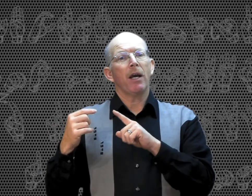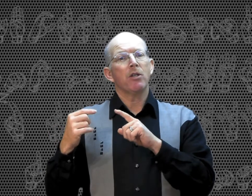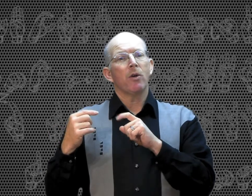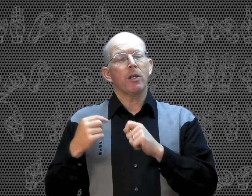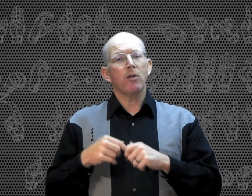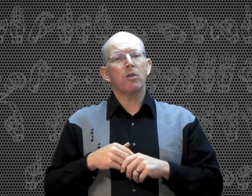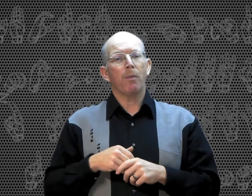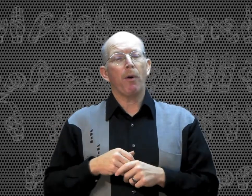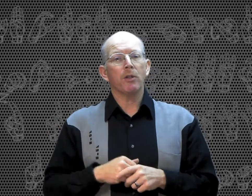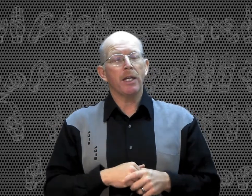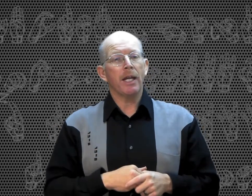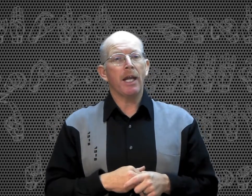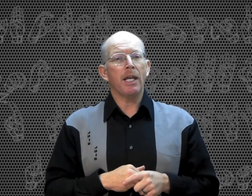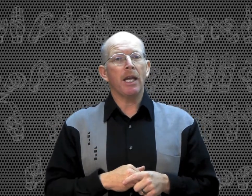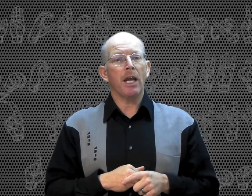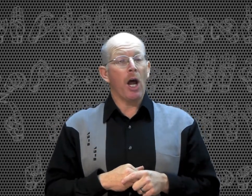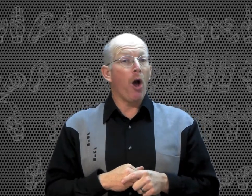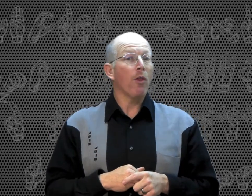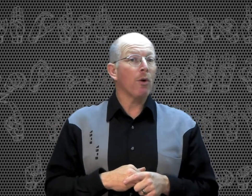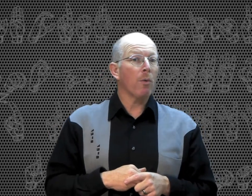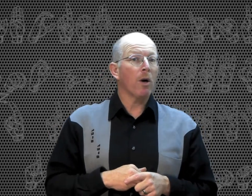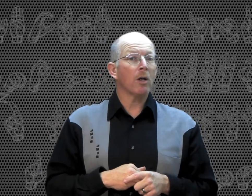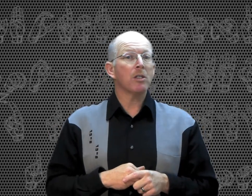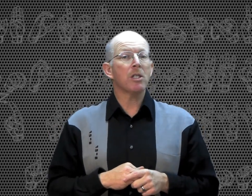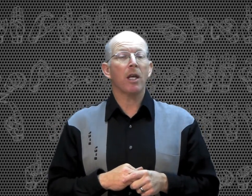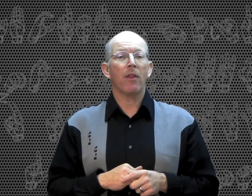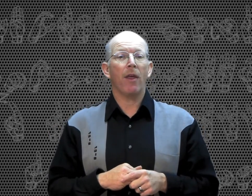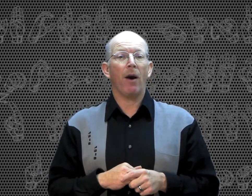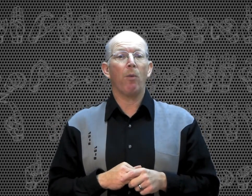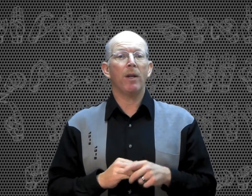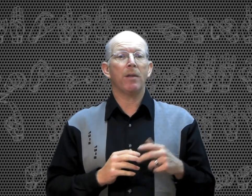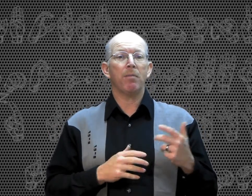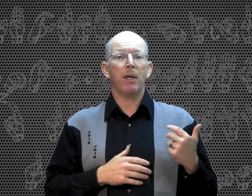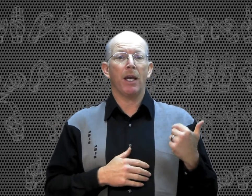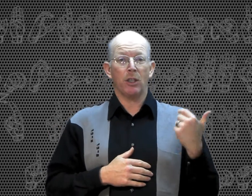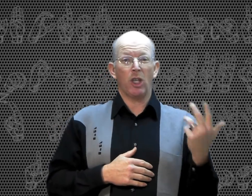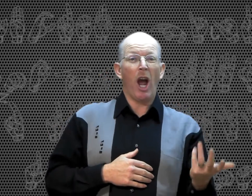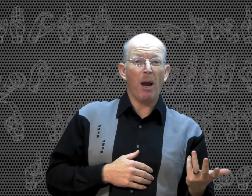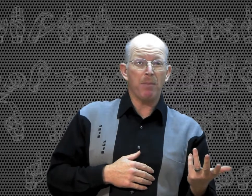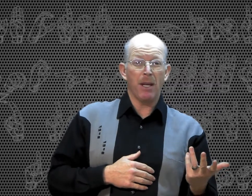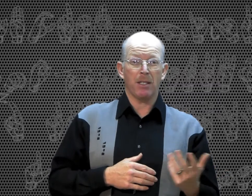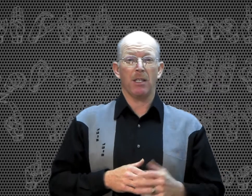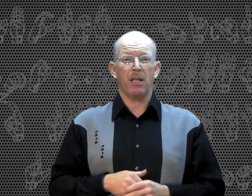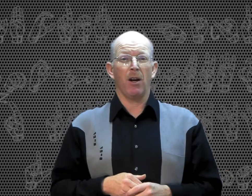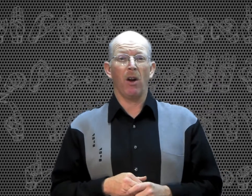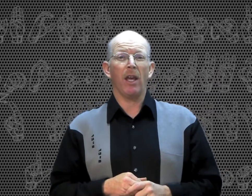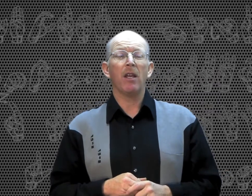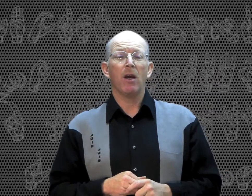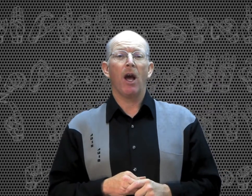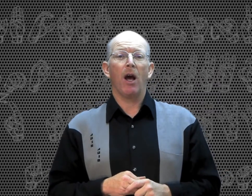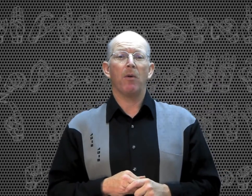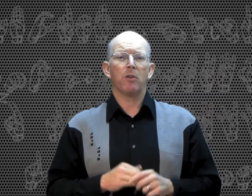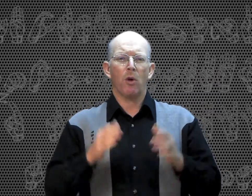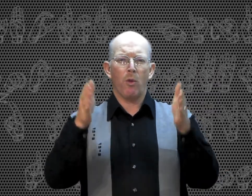Because you can use the PERSON ending in other words that wouldn't be a job necessarily.